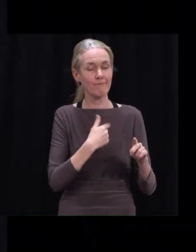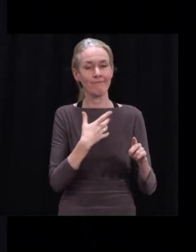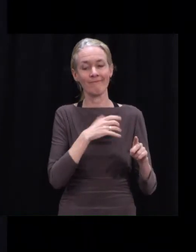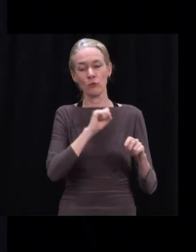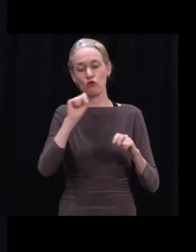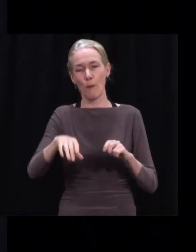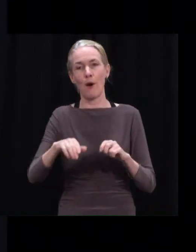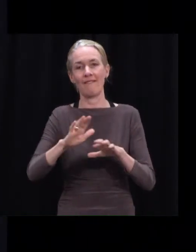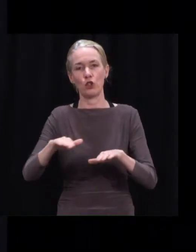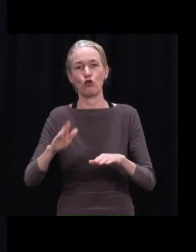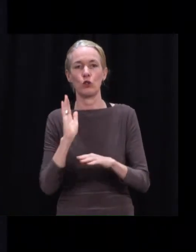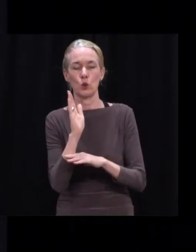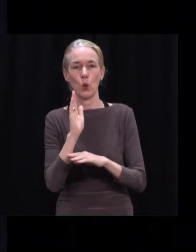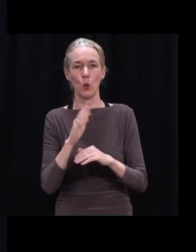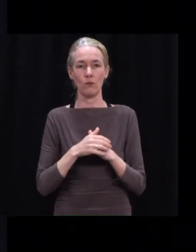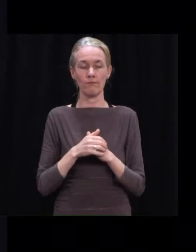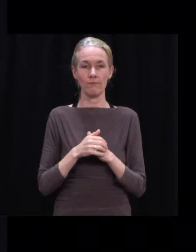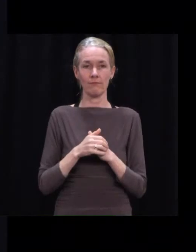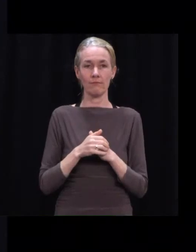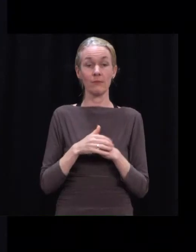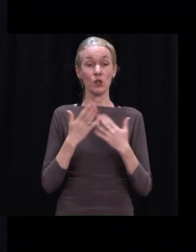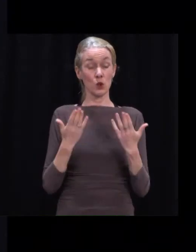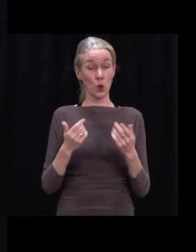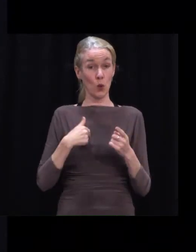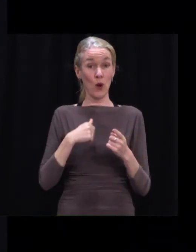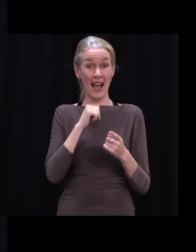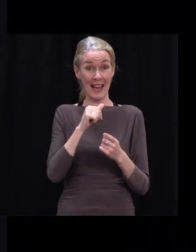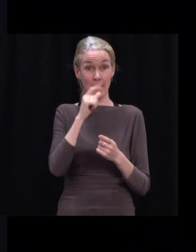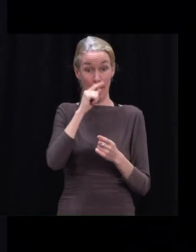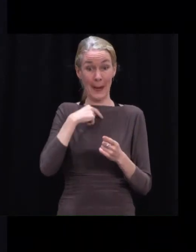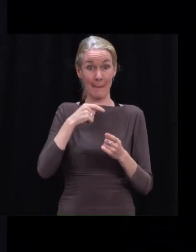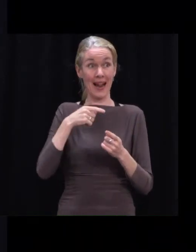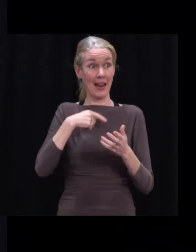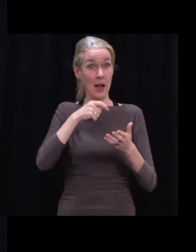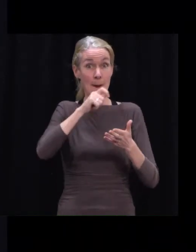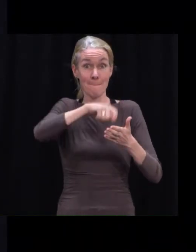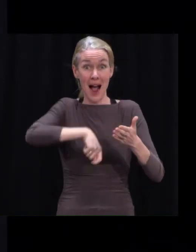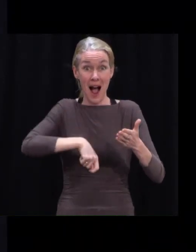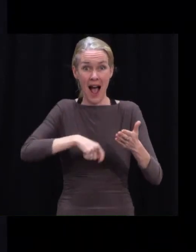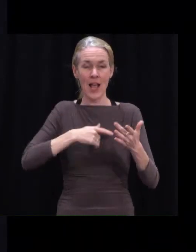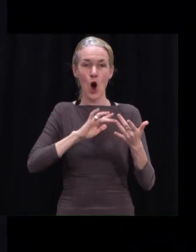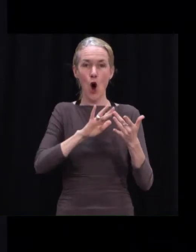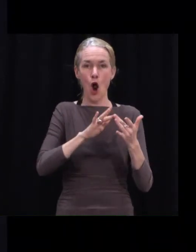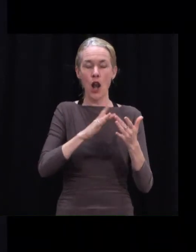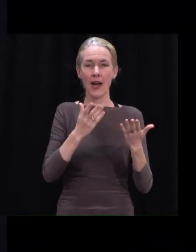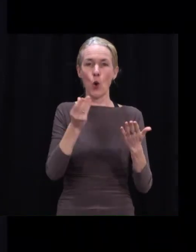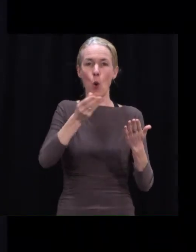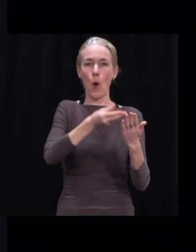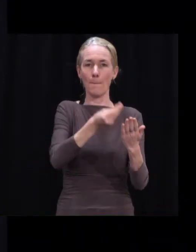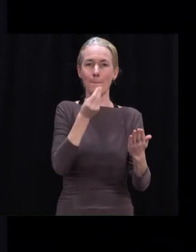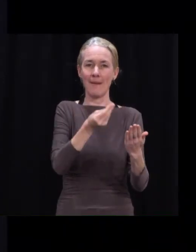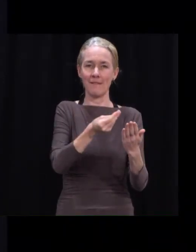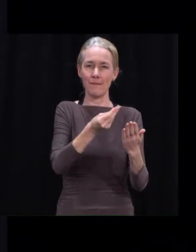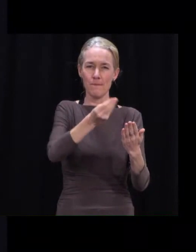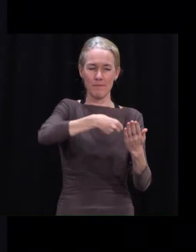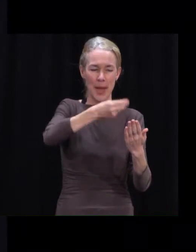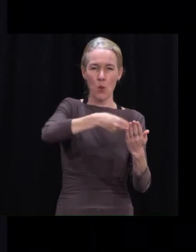and to pick up necessities and goods purchased in a contactless way. Of course, we